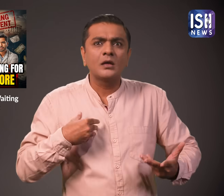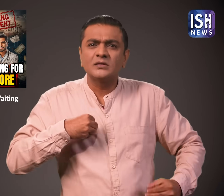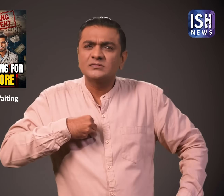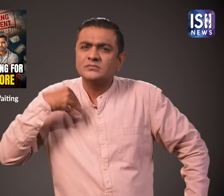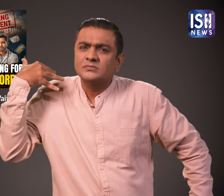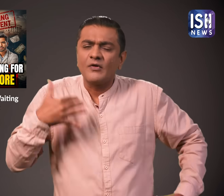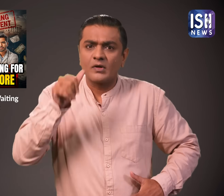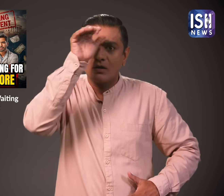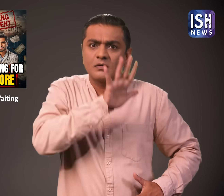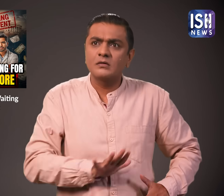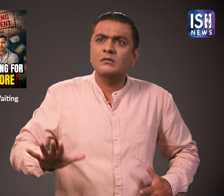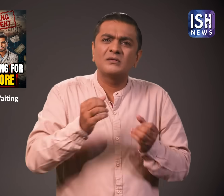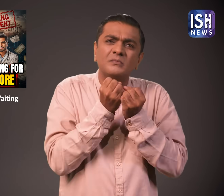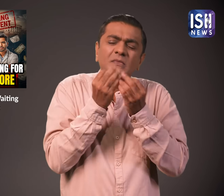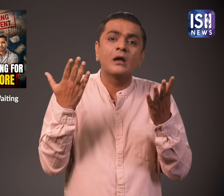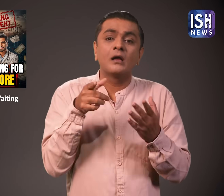As a result, patients are suffering.